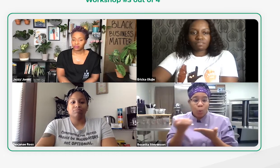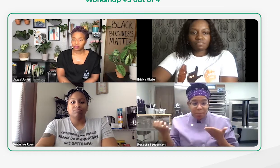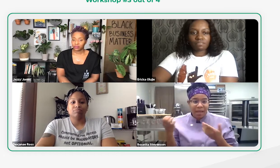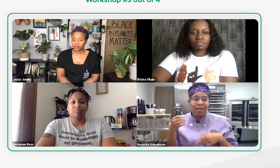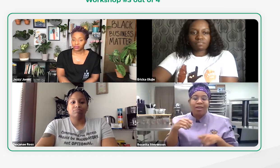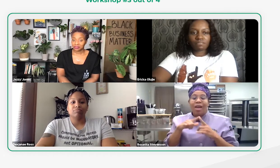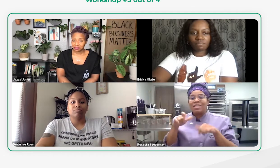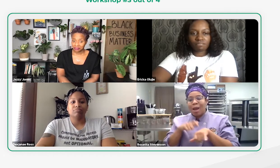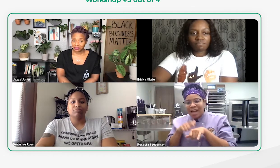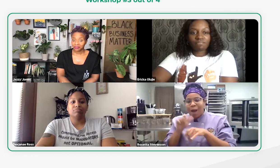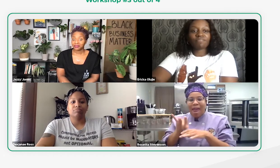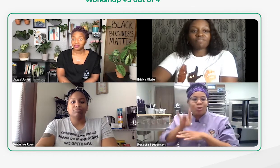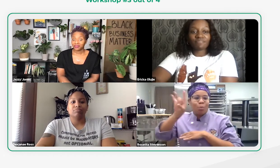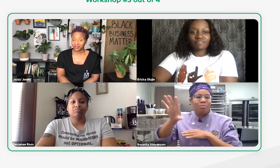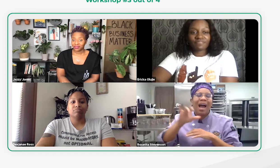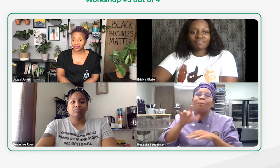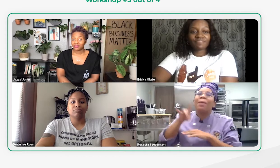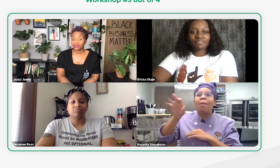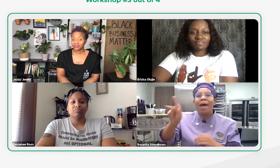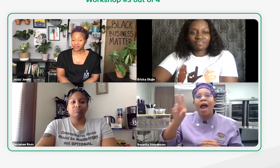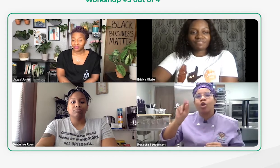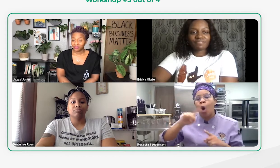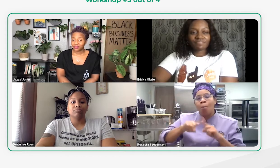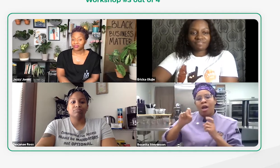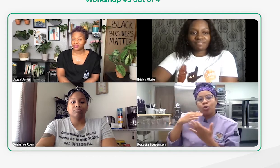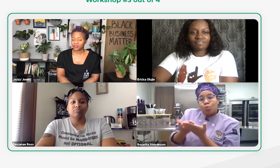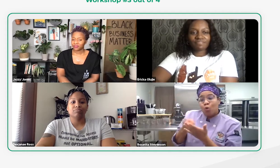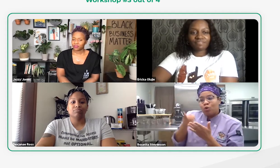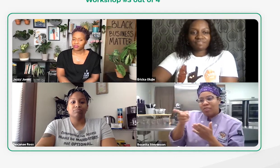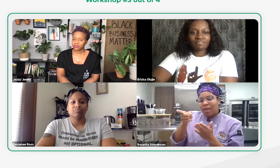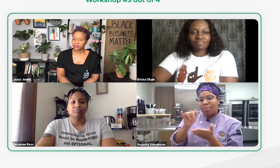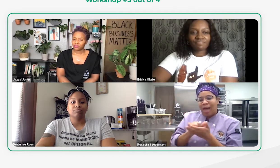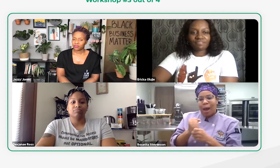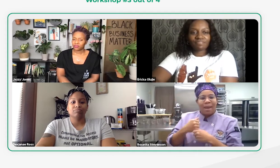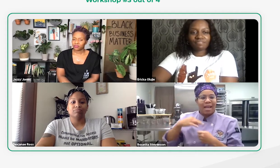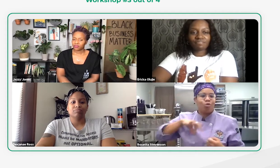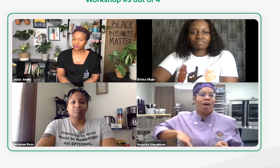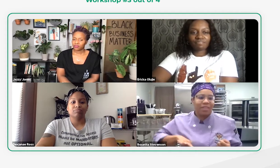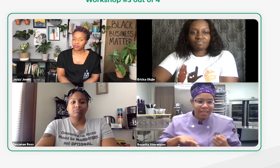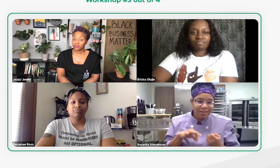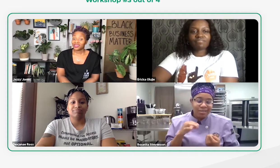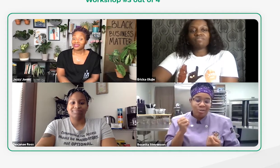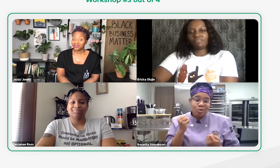money to buy new equipment and at the same time, not to pay out for to actually prove that we were